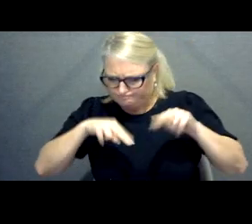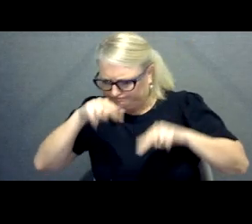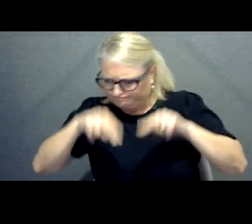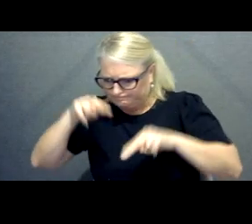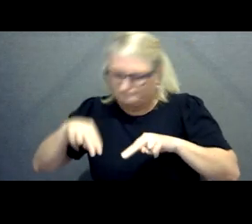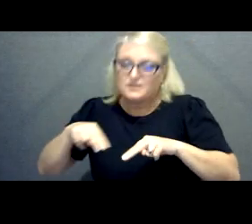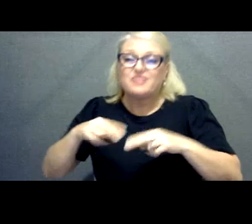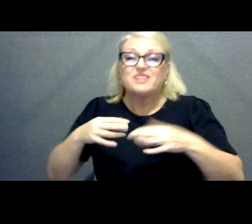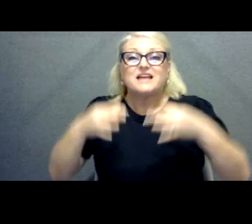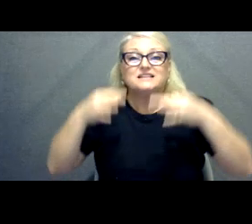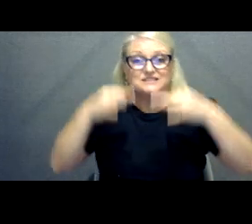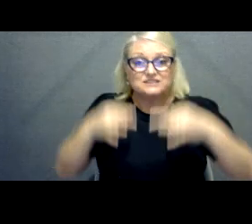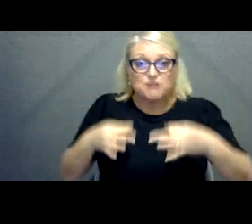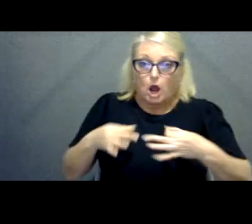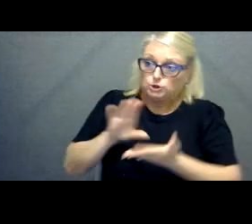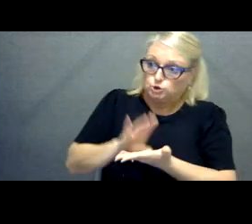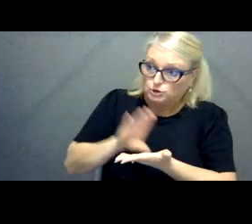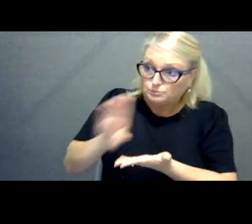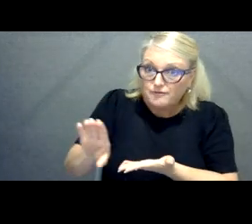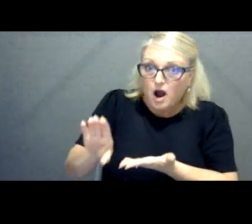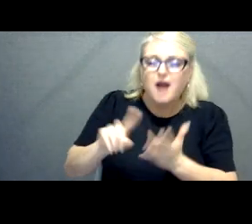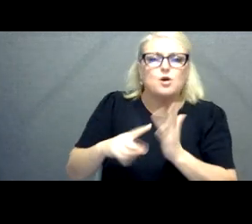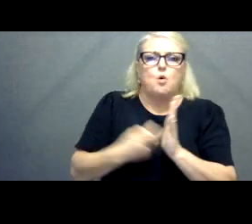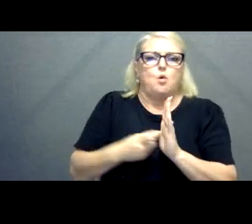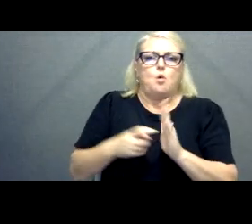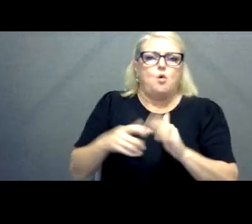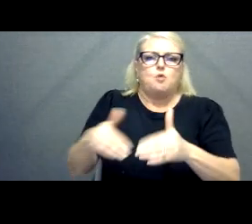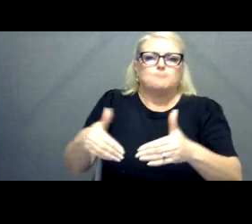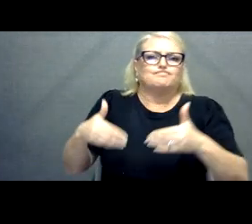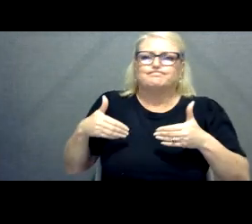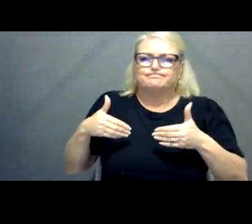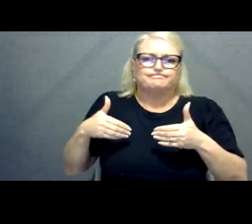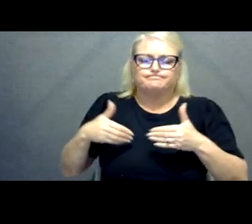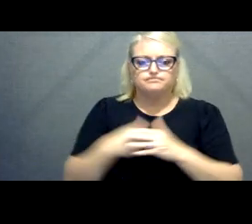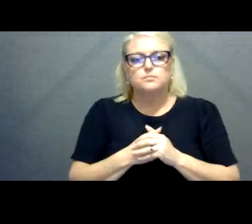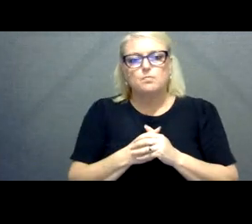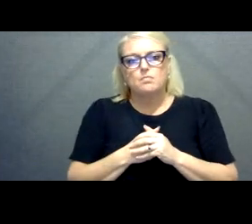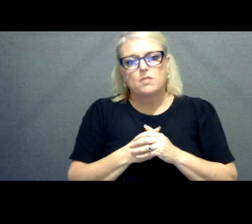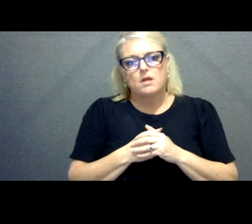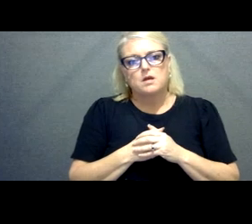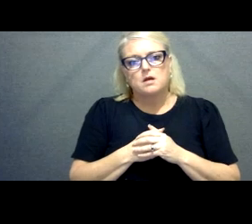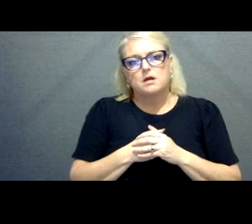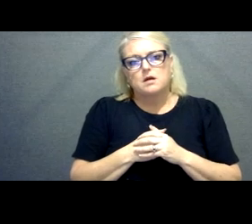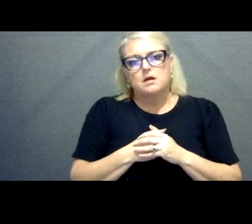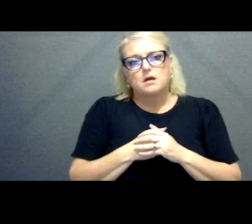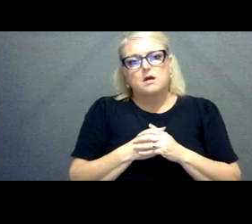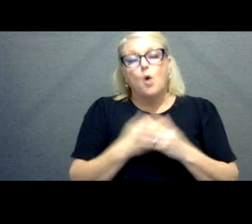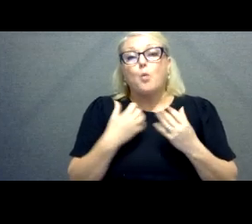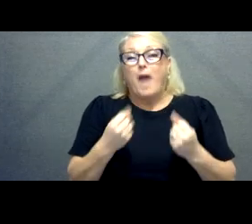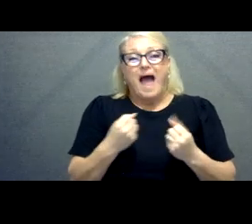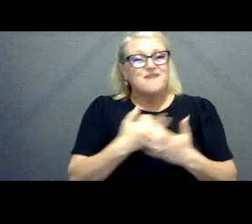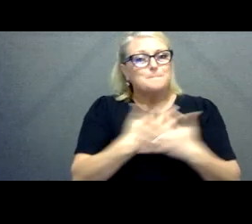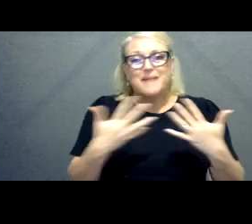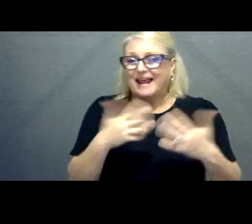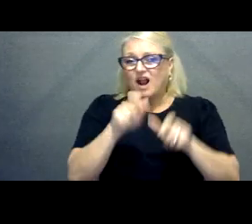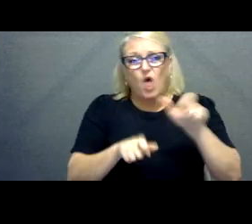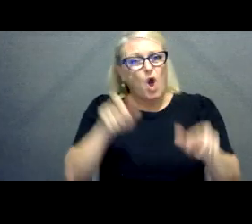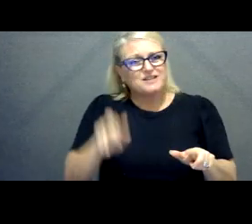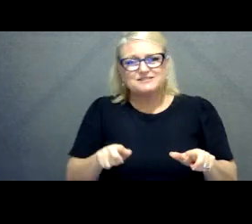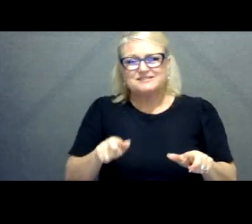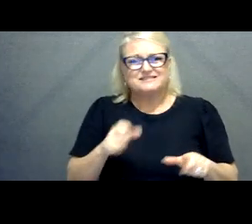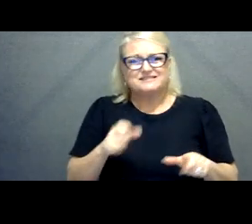legal aid um and obviously we get a lot of clients who might not be happy with the grants decision so